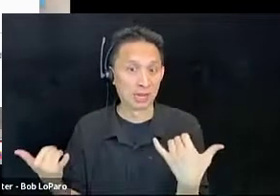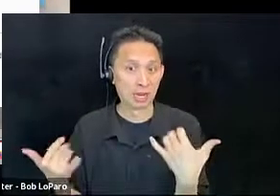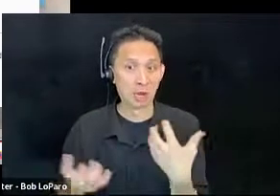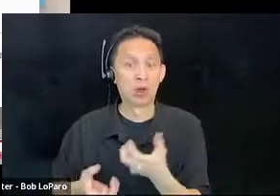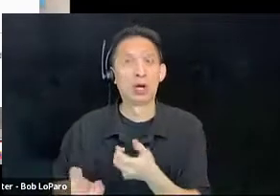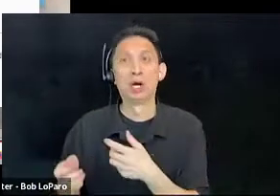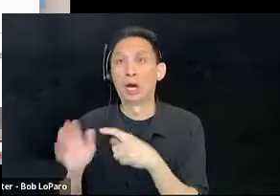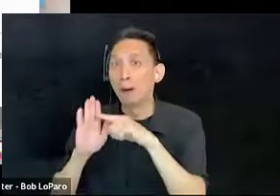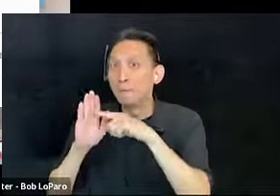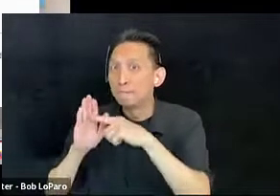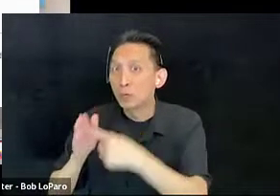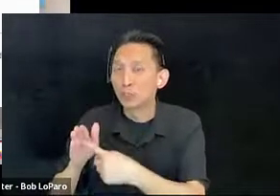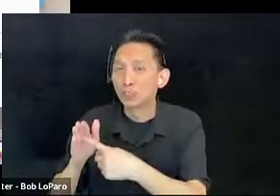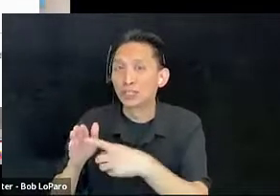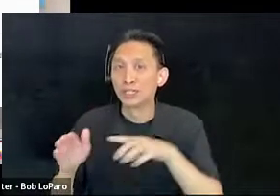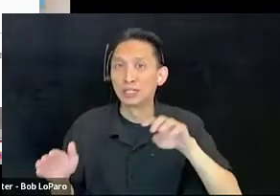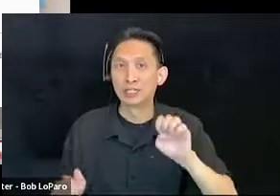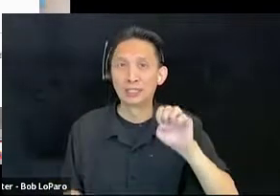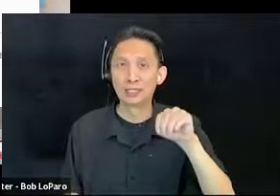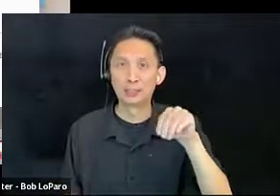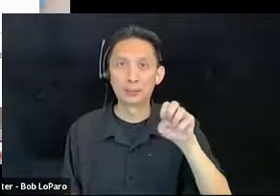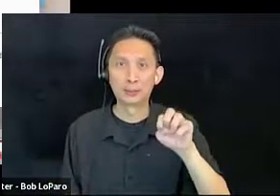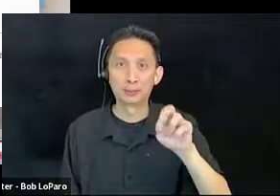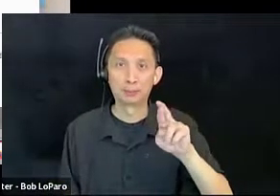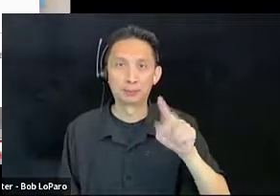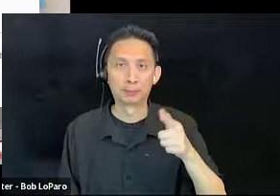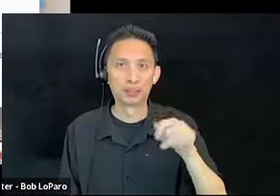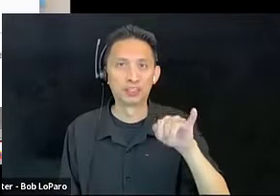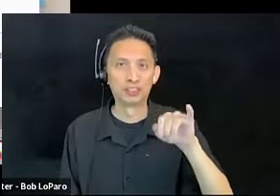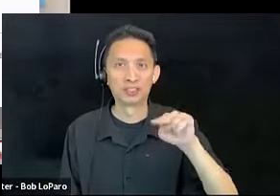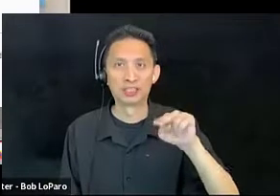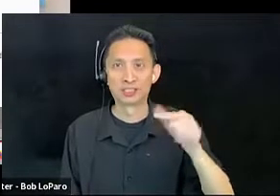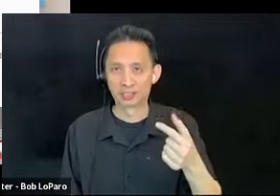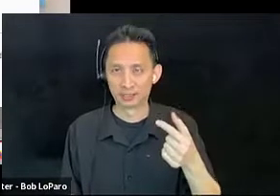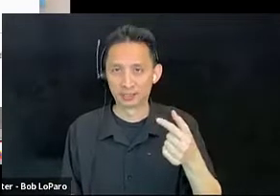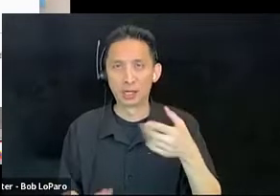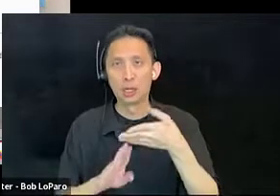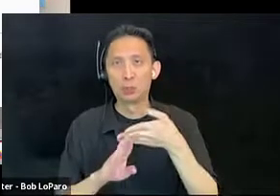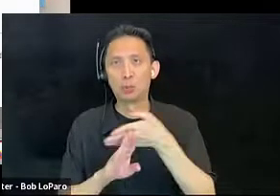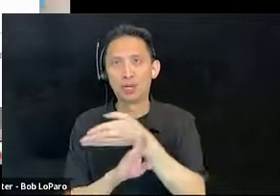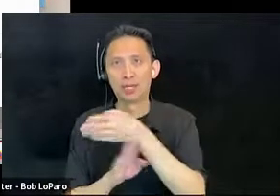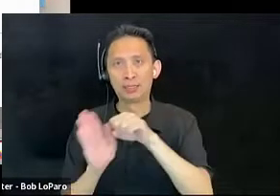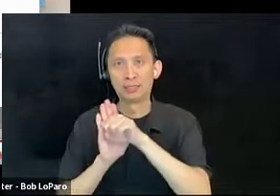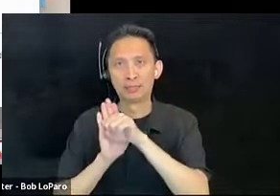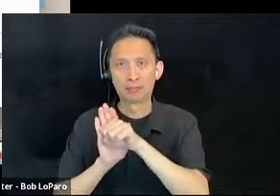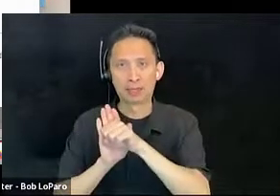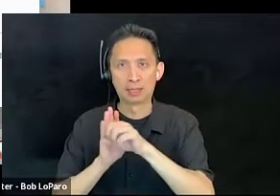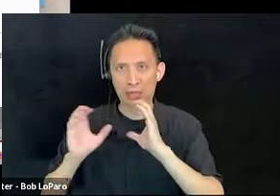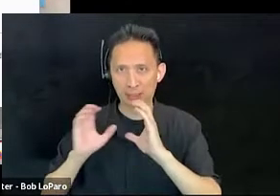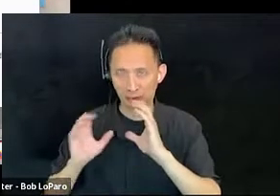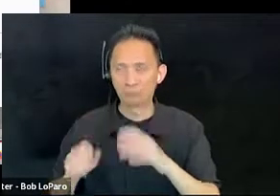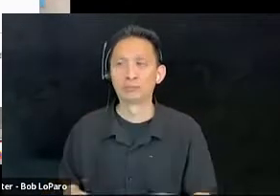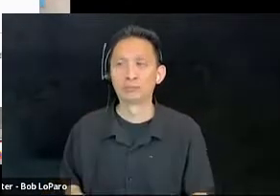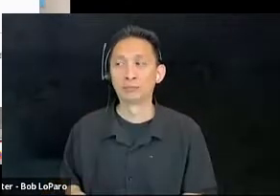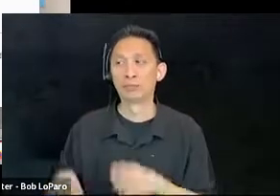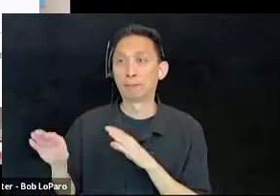pre-symbolic communicators, right? That's a student who doesn't yet have an understanding of symbols, communicates through behaviors.